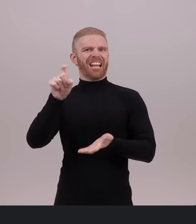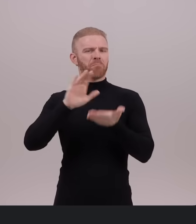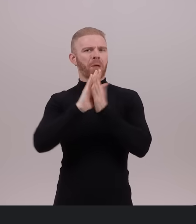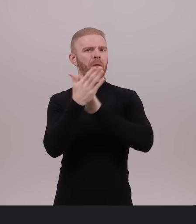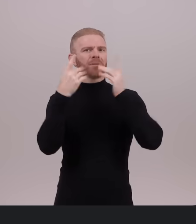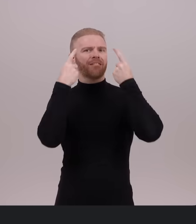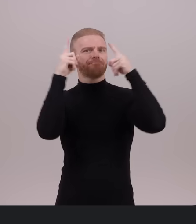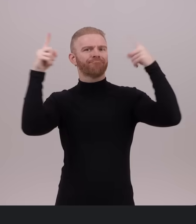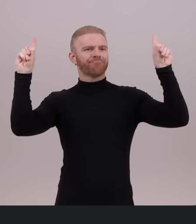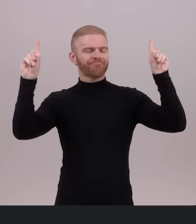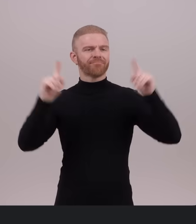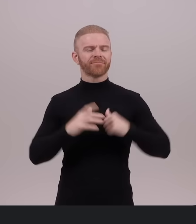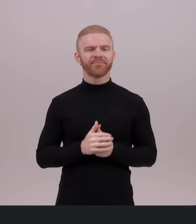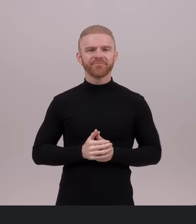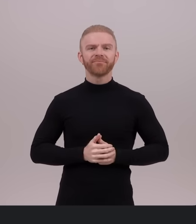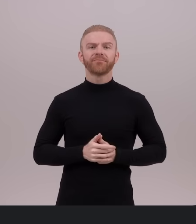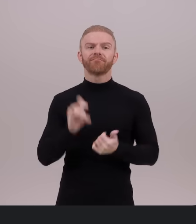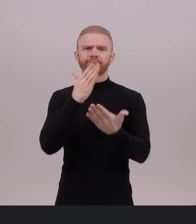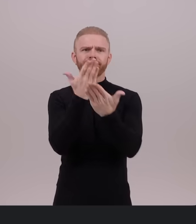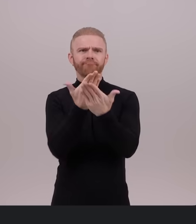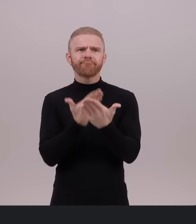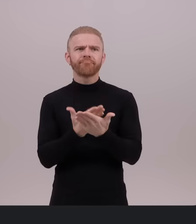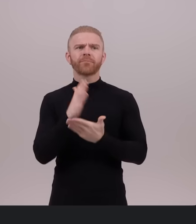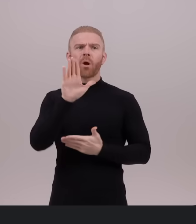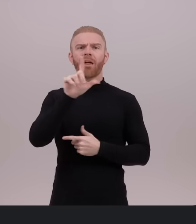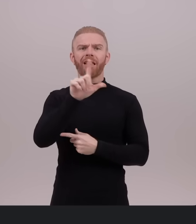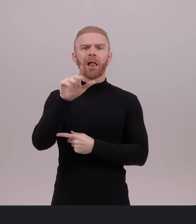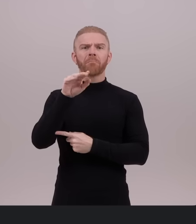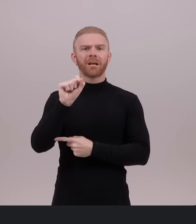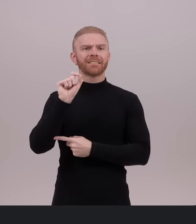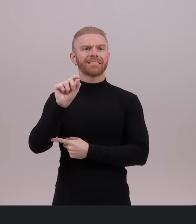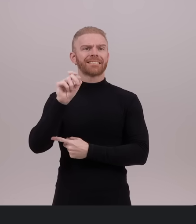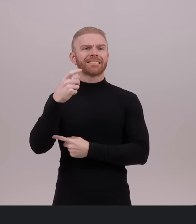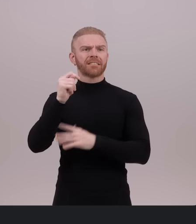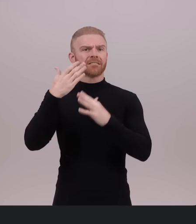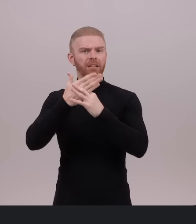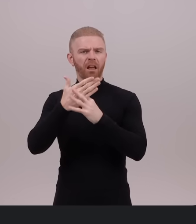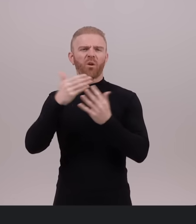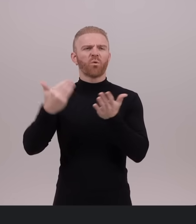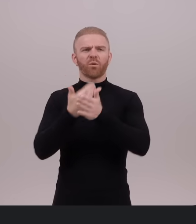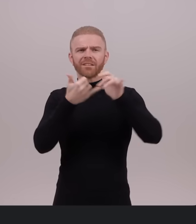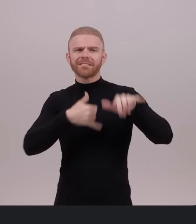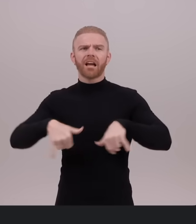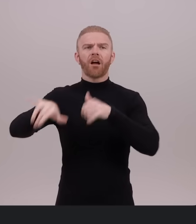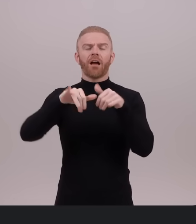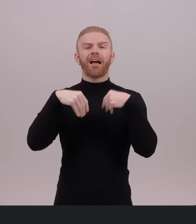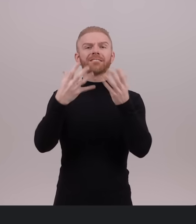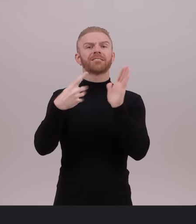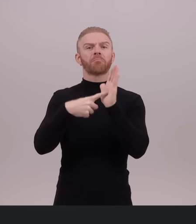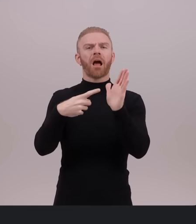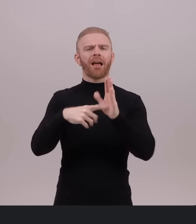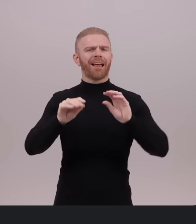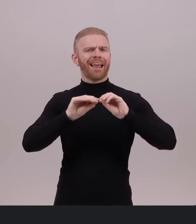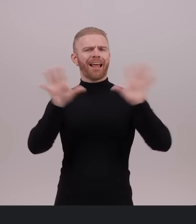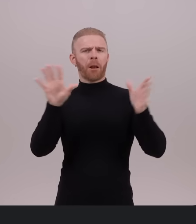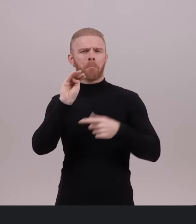It also verifies your llms.txt file, a new standard for giving your models a clear map of your site's contents.